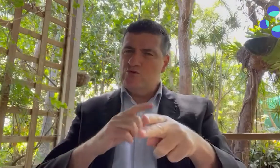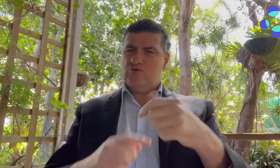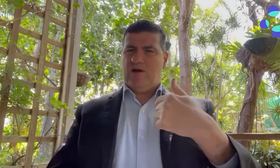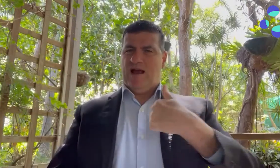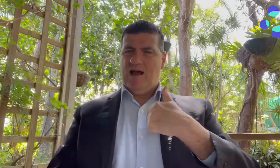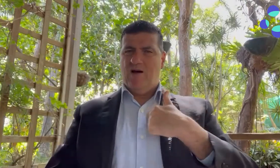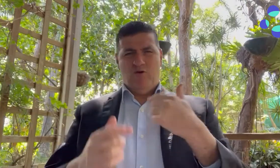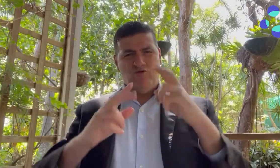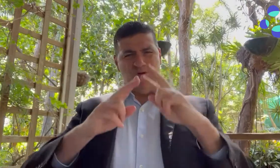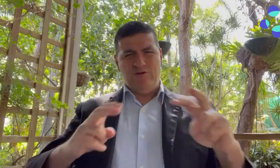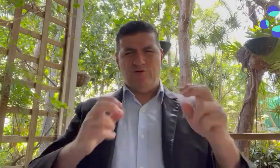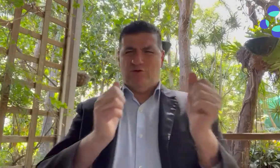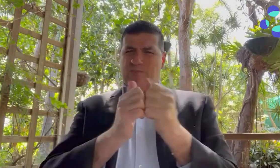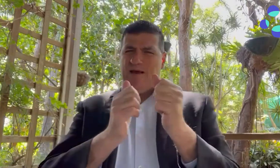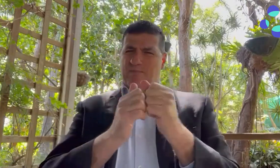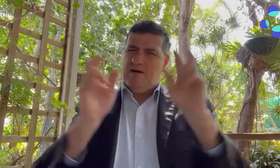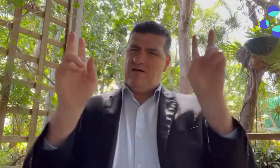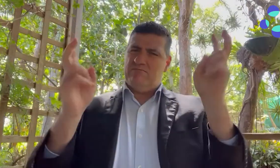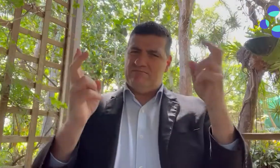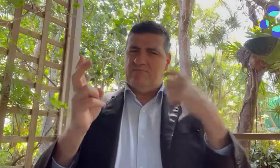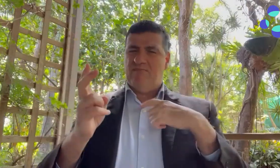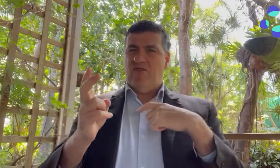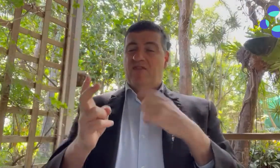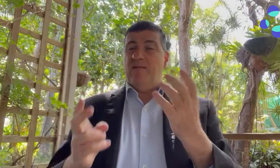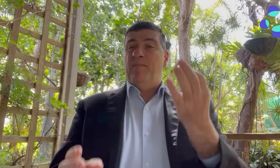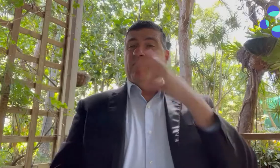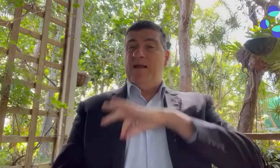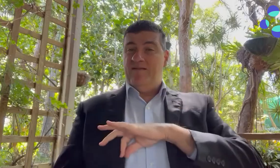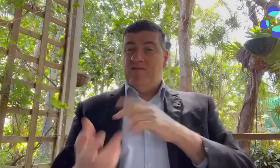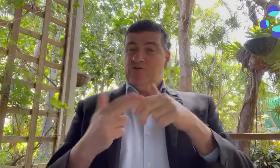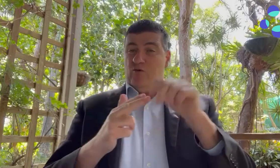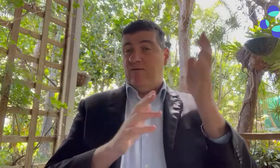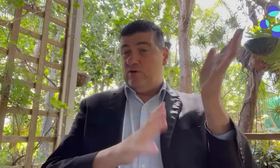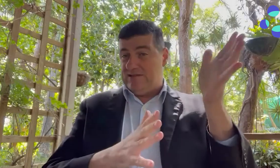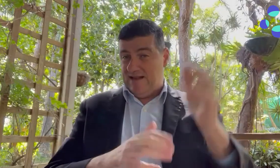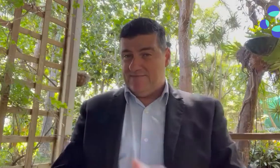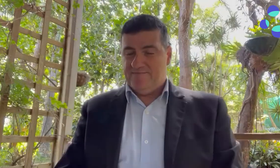There, we’ll be launching a research paper titled, “The Benefits of Auslan”.